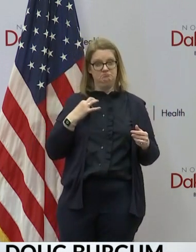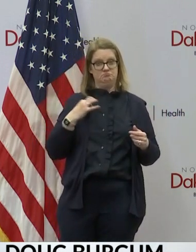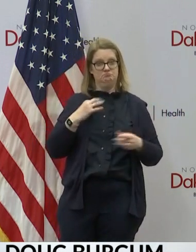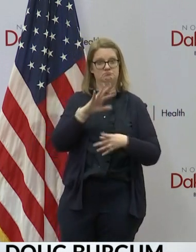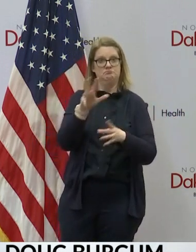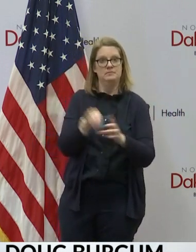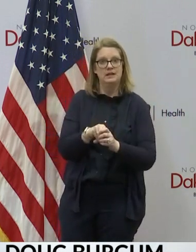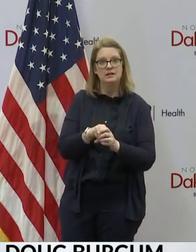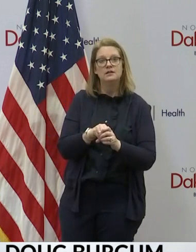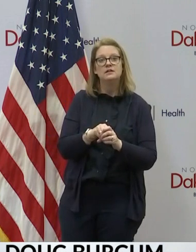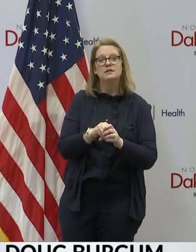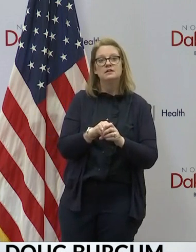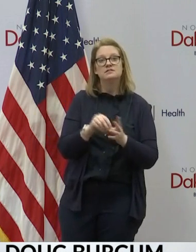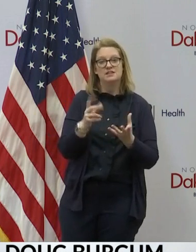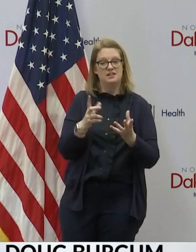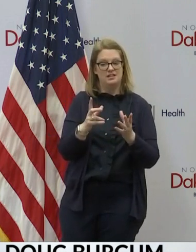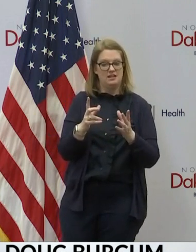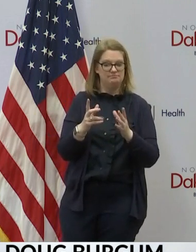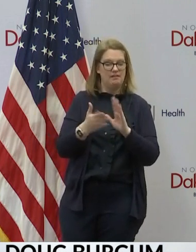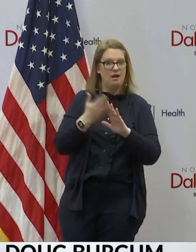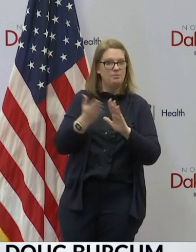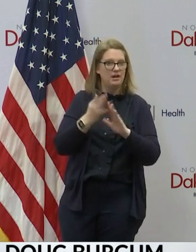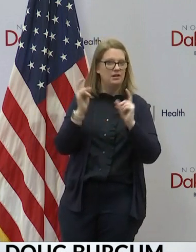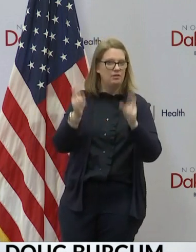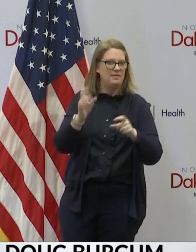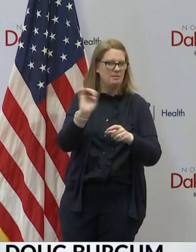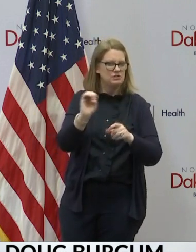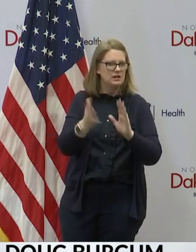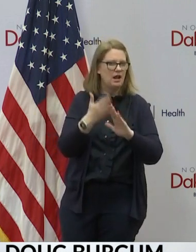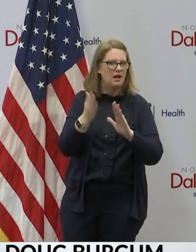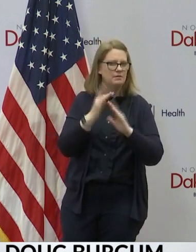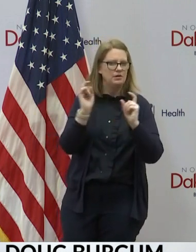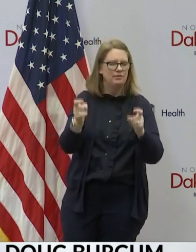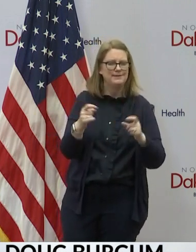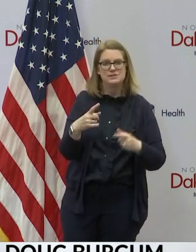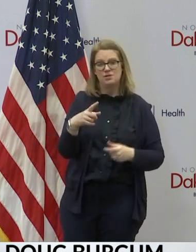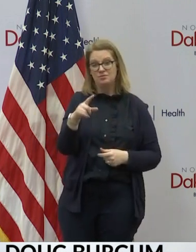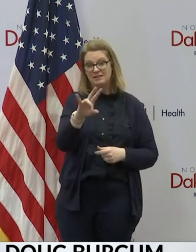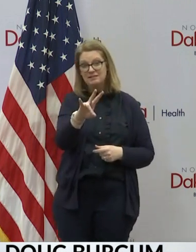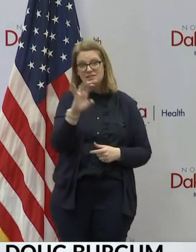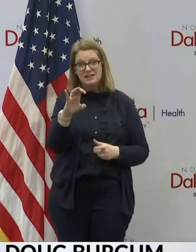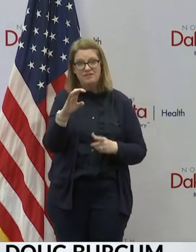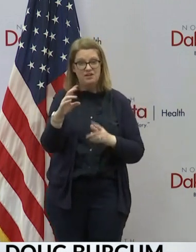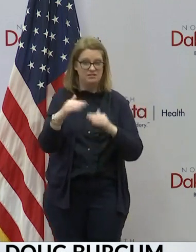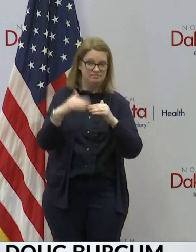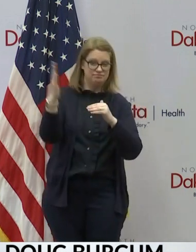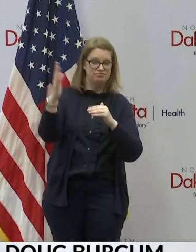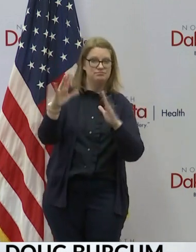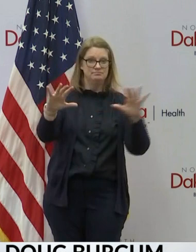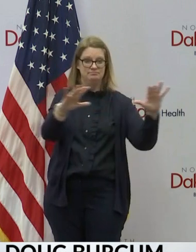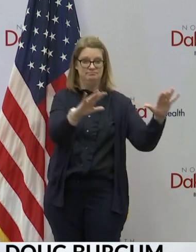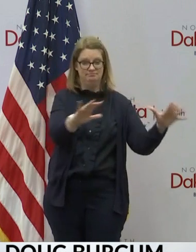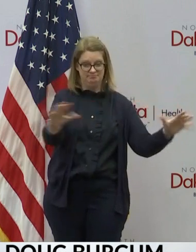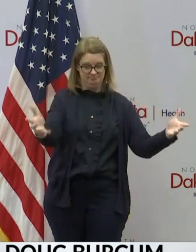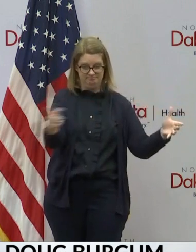700 LICENSED AND SELF-DECLARED CHILD CARE PROVIDERS THAT REMAIN OPEN SERVING FAMILIES AND TO CHOSE VOLUNTARILY TO OPERATE IN